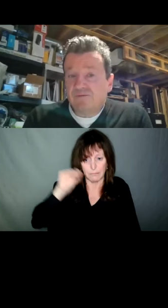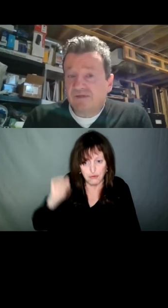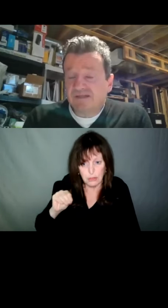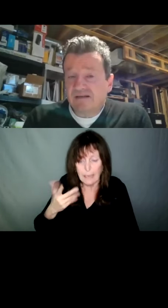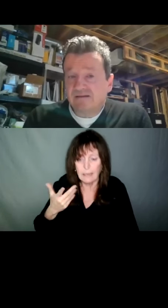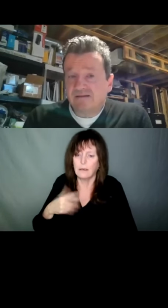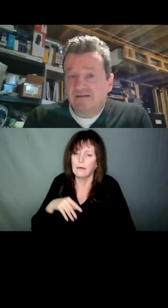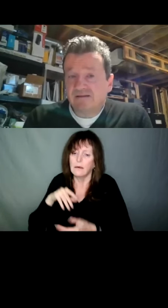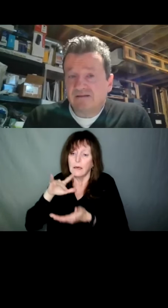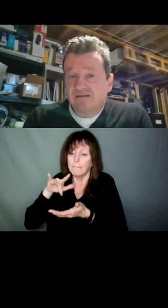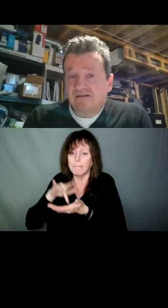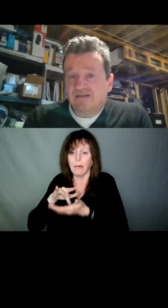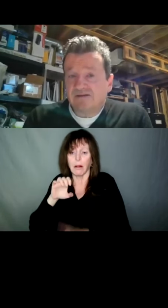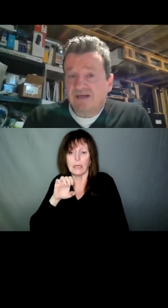ethnically are Blacks, 47% had concerns, indigenous 38%,